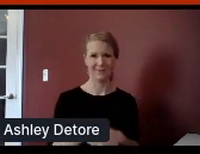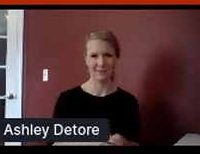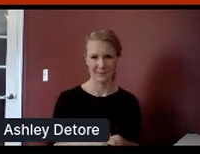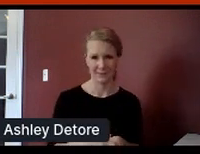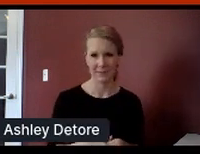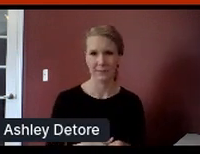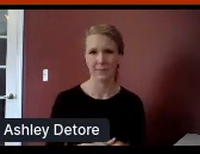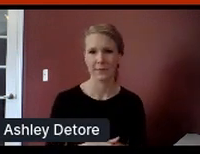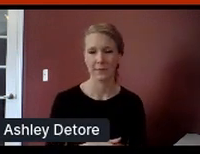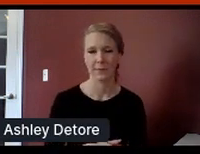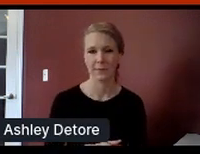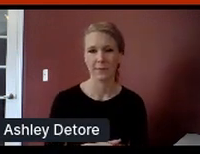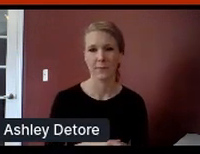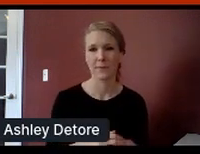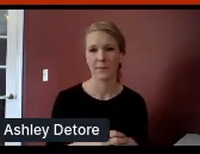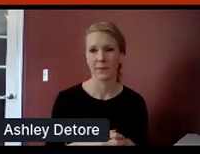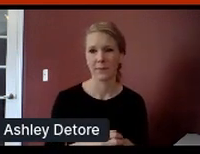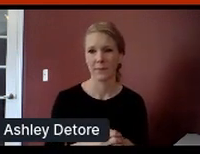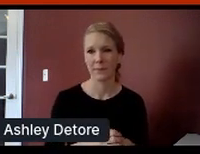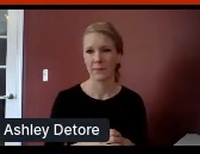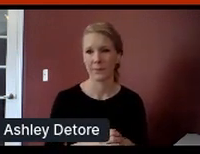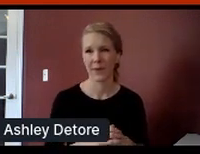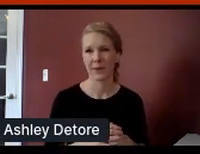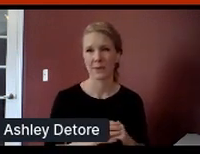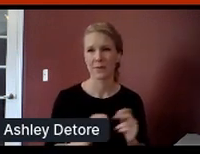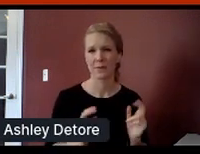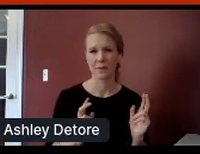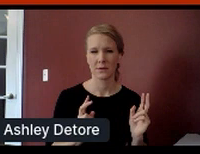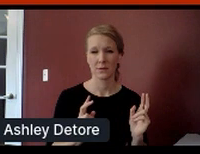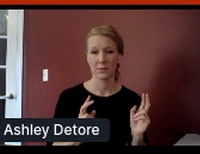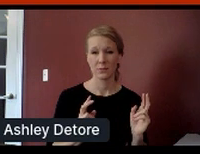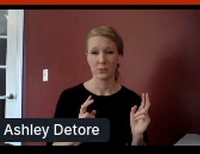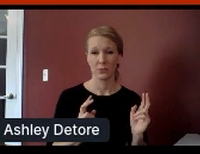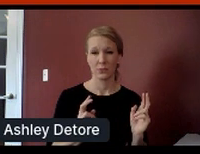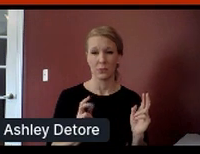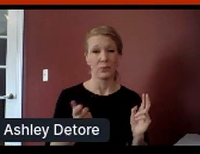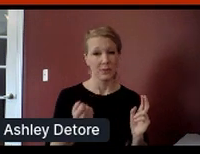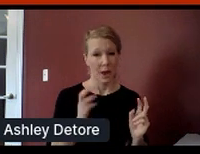But in reality, I just want to be able to do my job without having to fit their agenda. Yes.